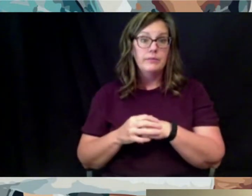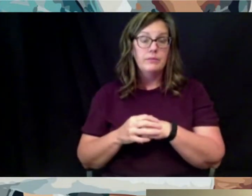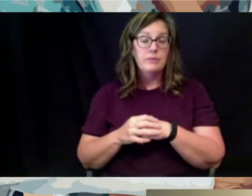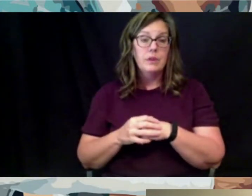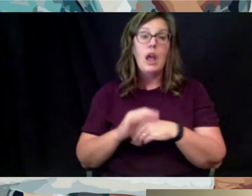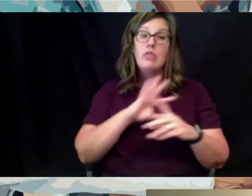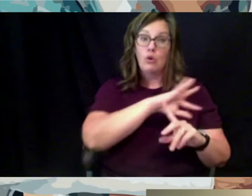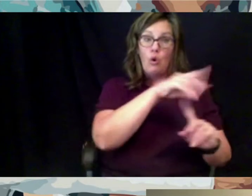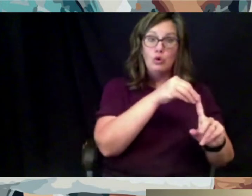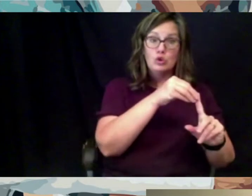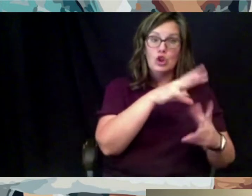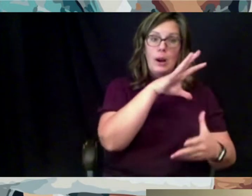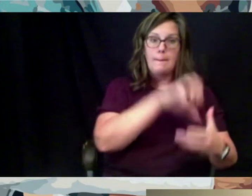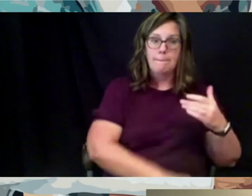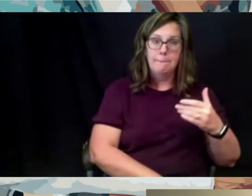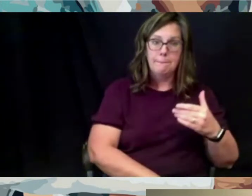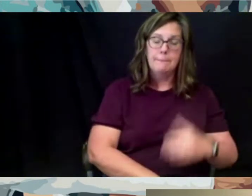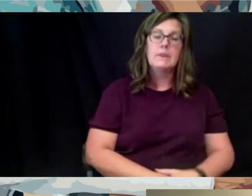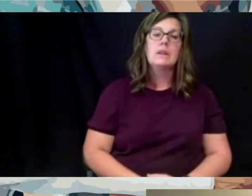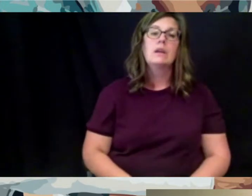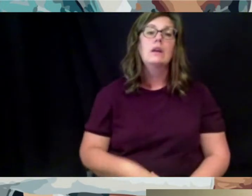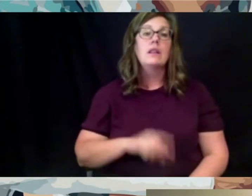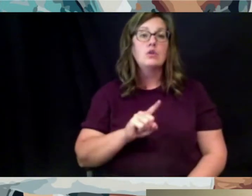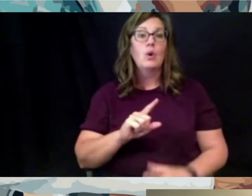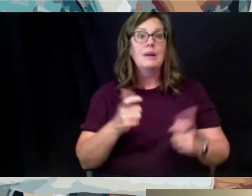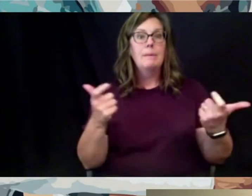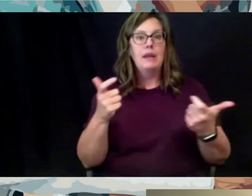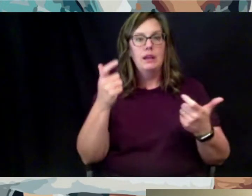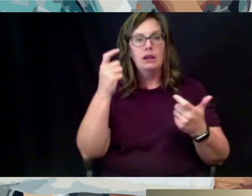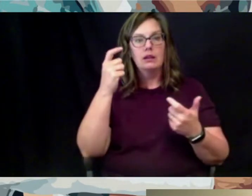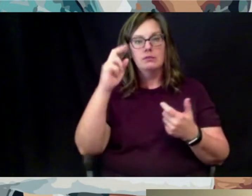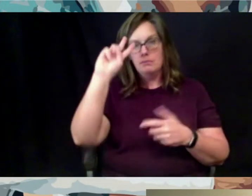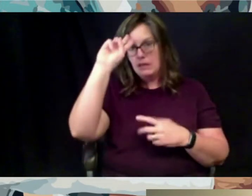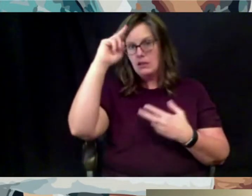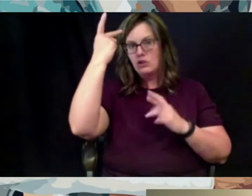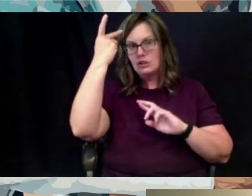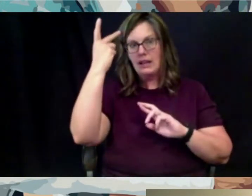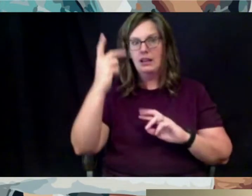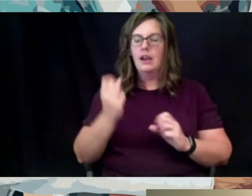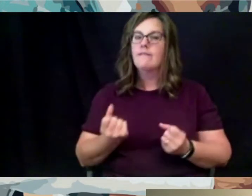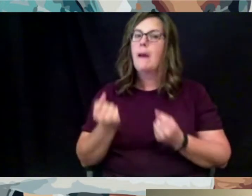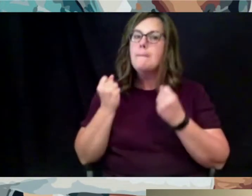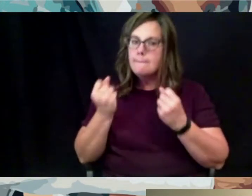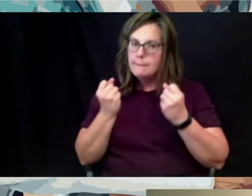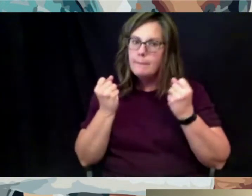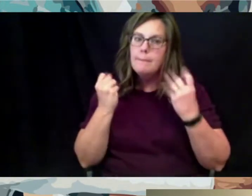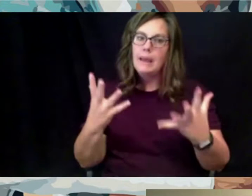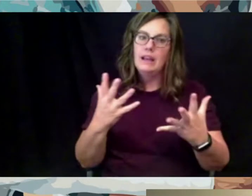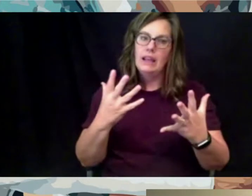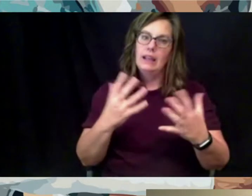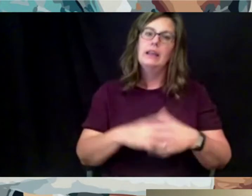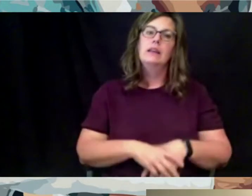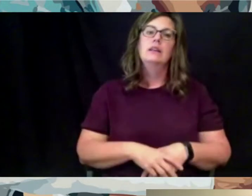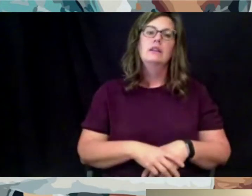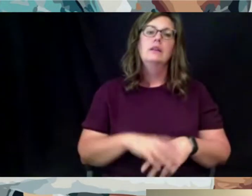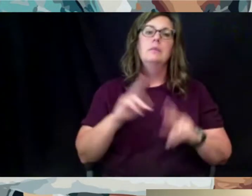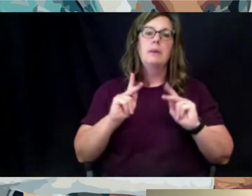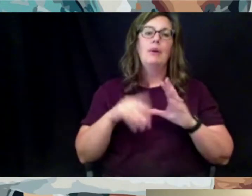so that's one big misunderstanding of many that uh individuals outside of the muslim community have